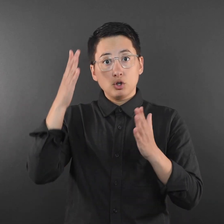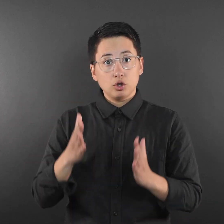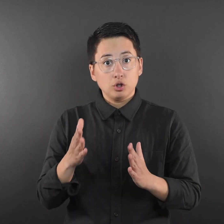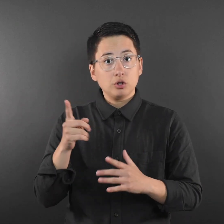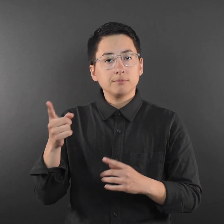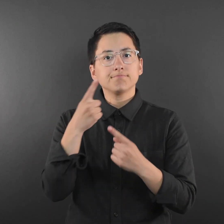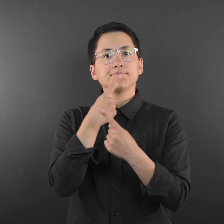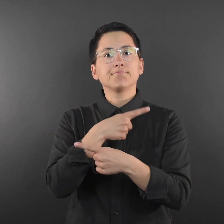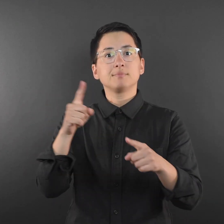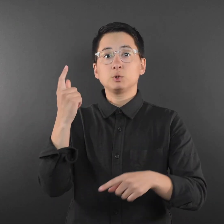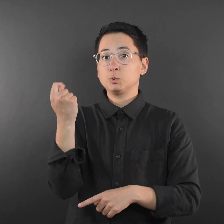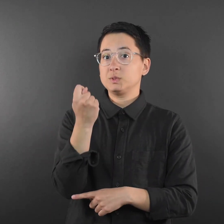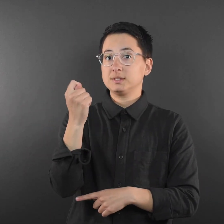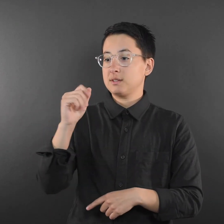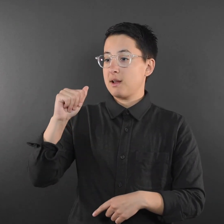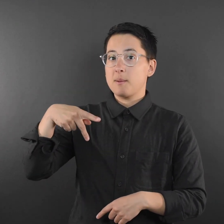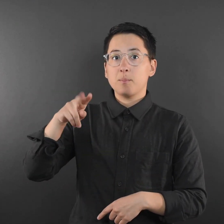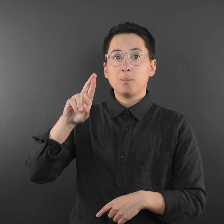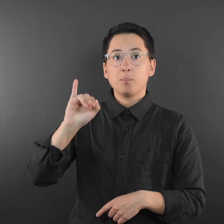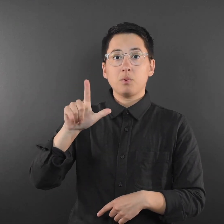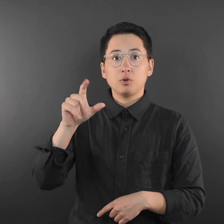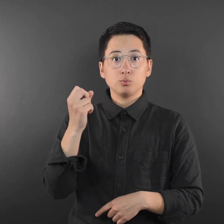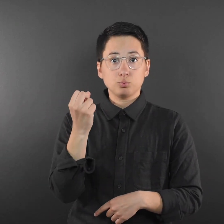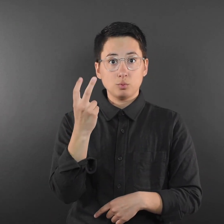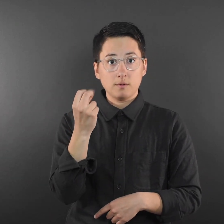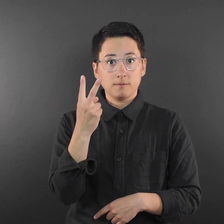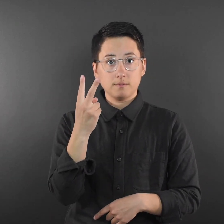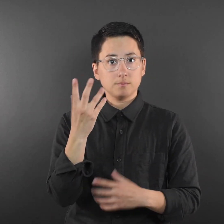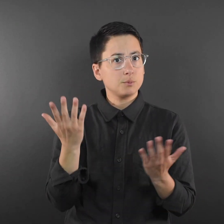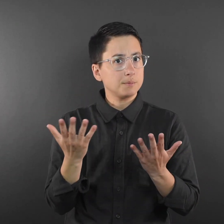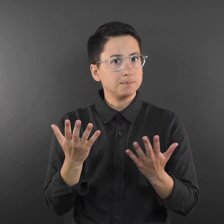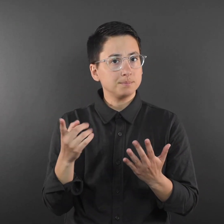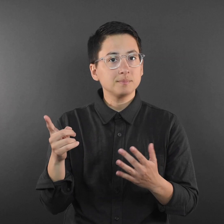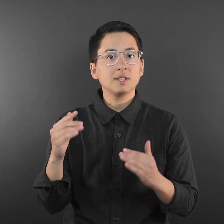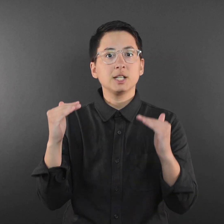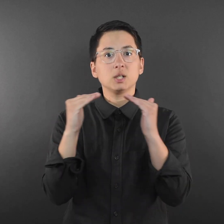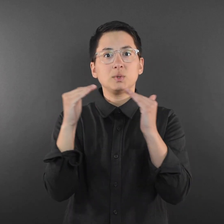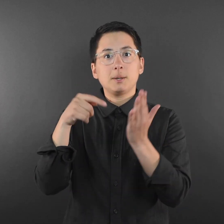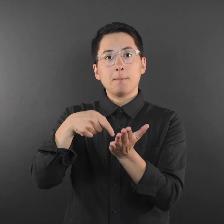Additionally, the Governor proclaimed Tuesday, April 12, as Equal Pay Day in Minnesota.